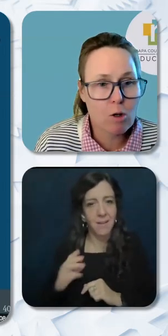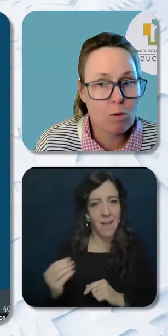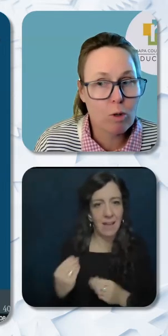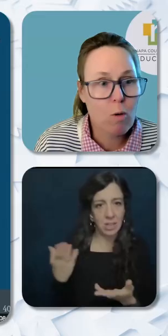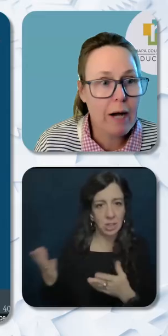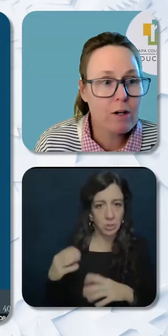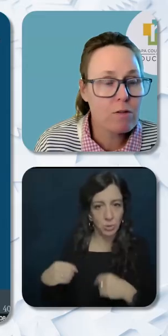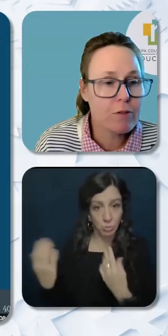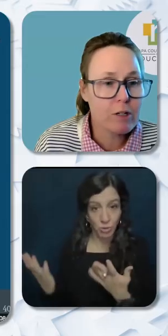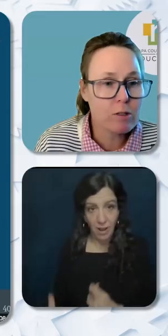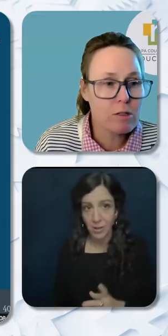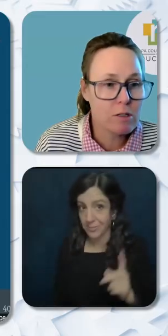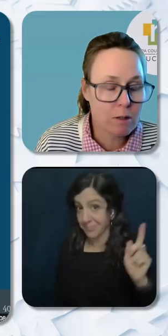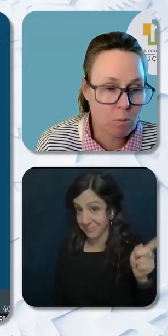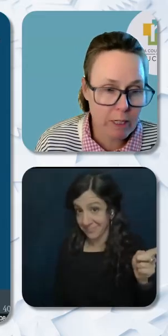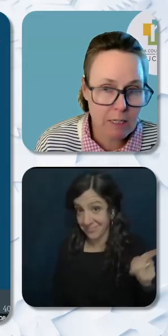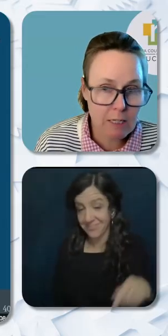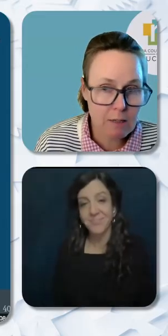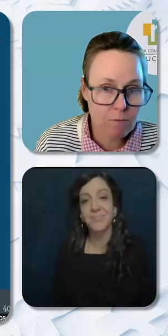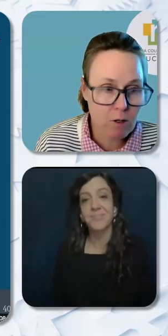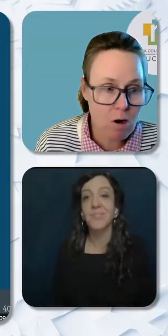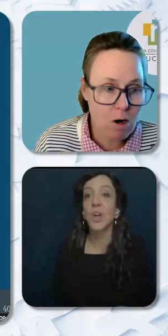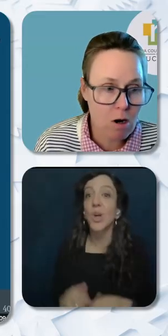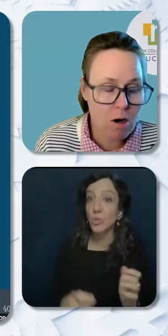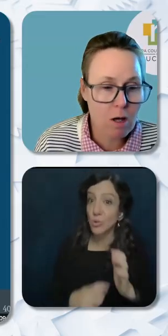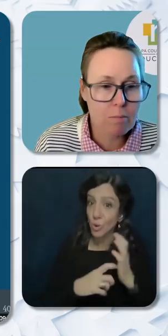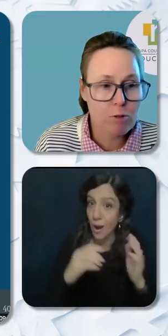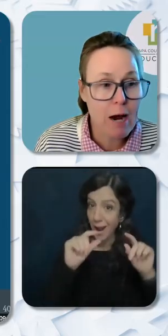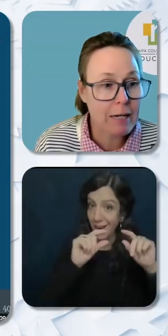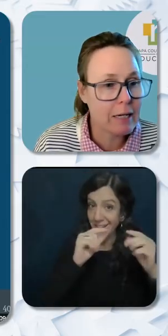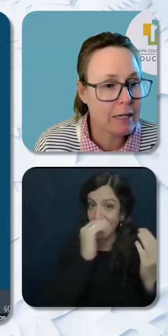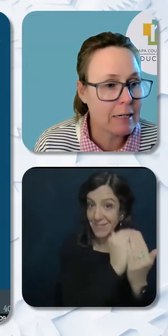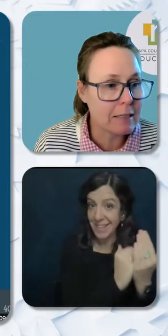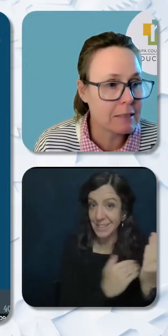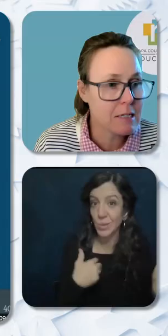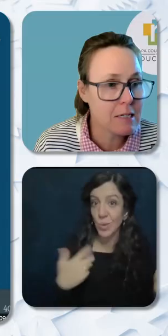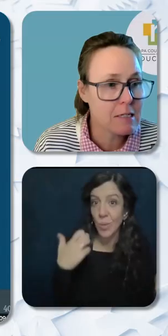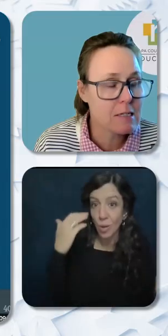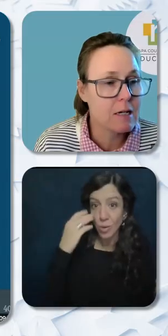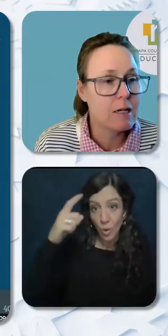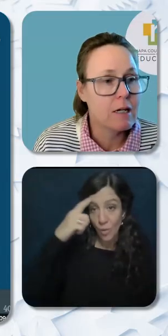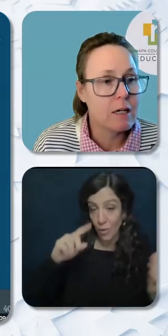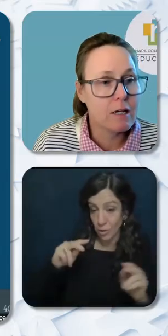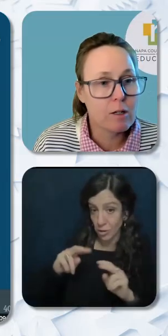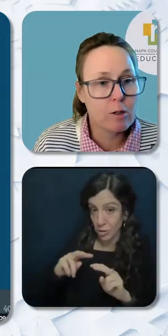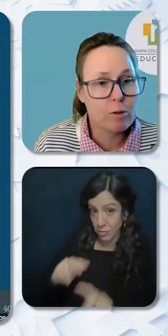And so, required fields that we need for our, tracking and analysis…